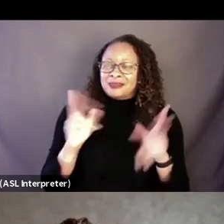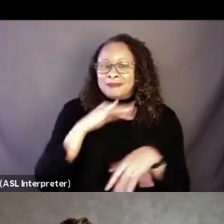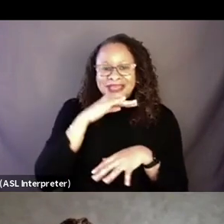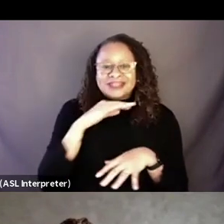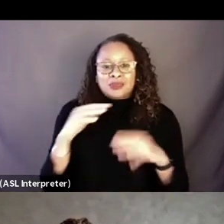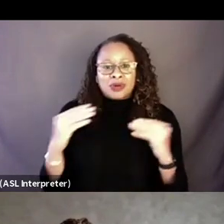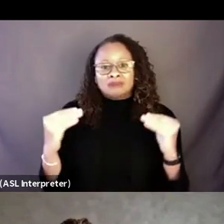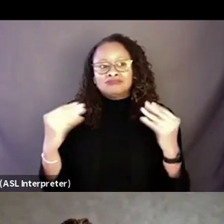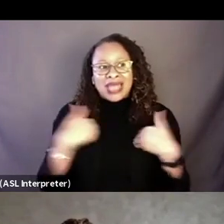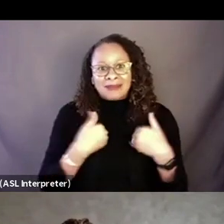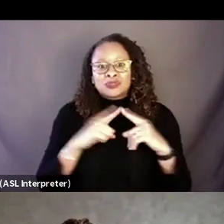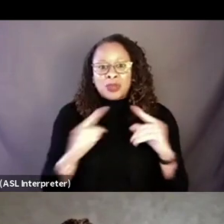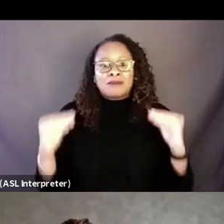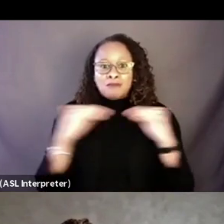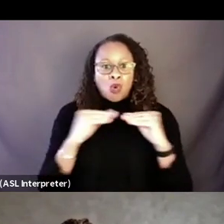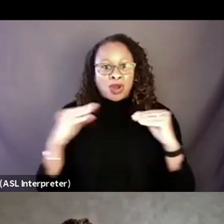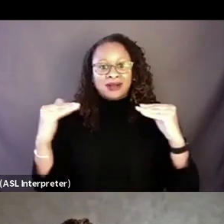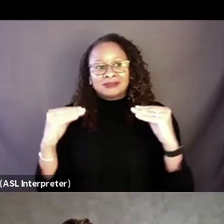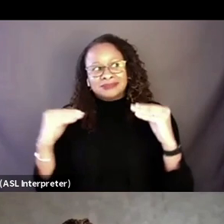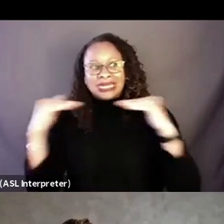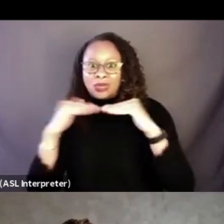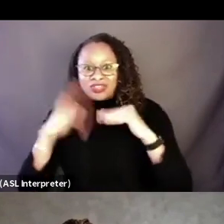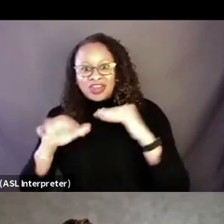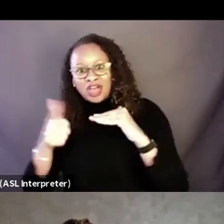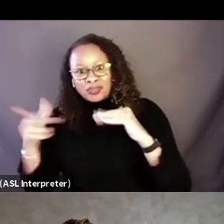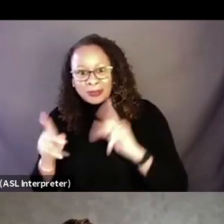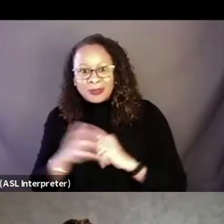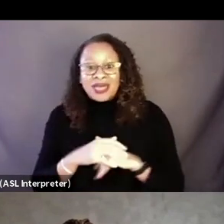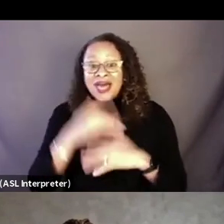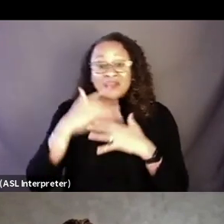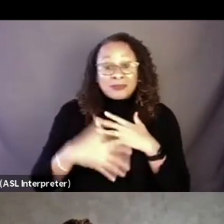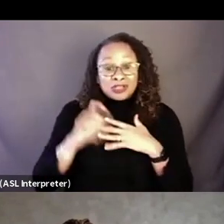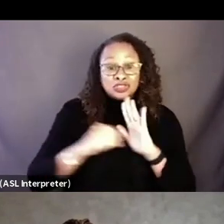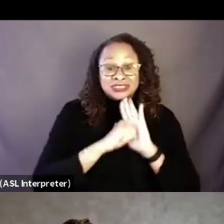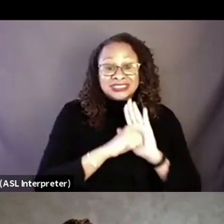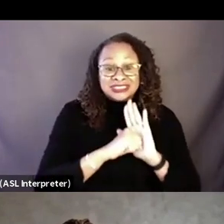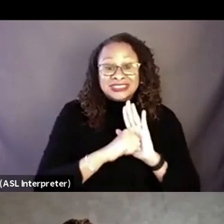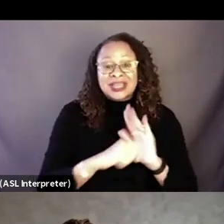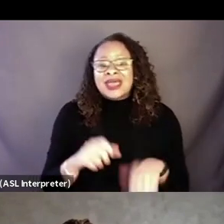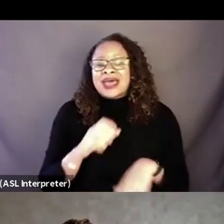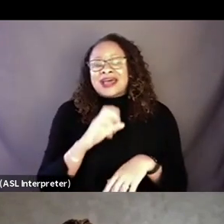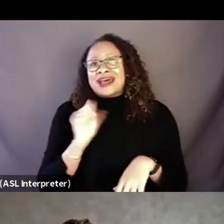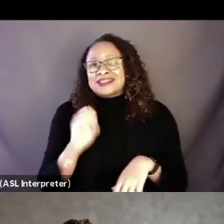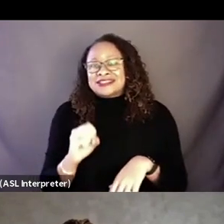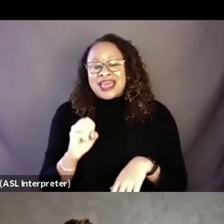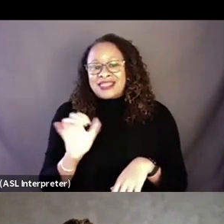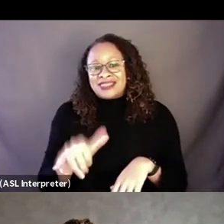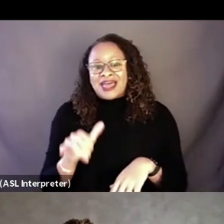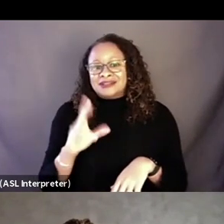And the whole idea of actually the blood was supposed to symbolize that Kenya's a bit bled dry by the politicians